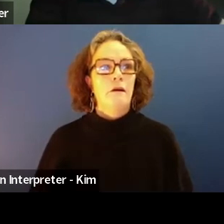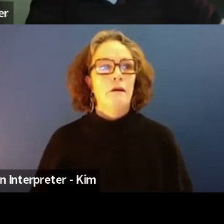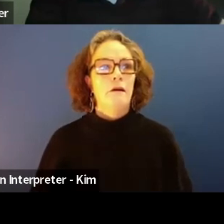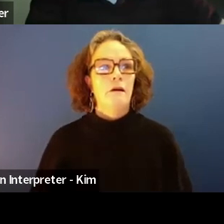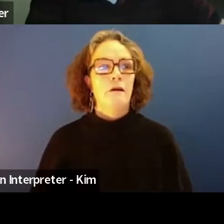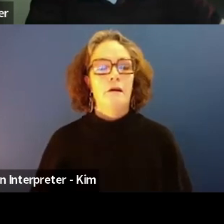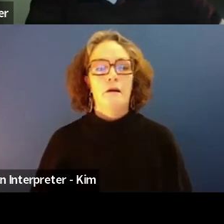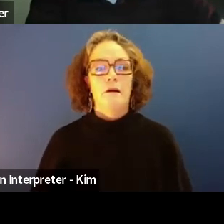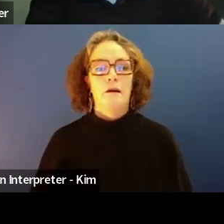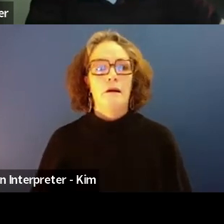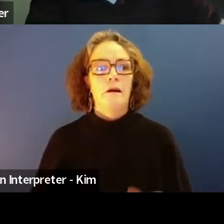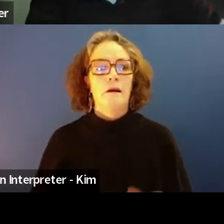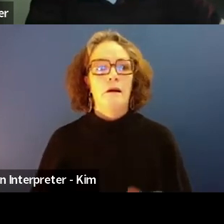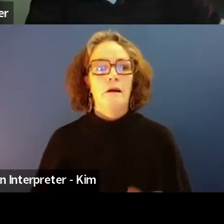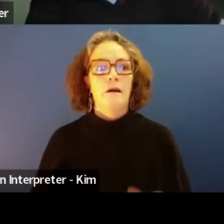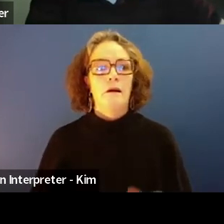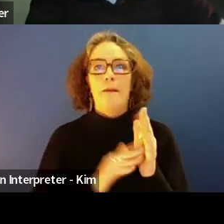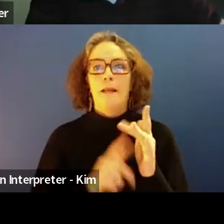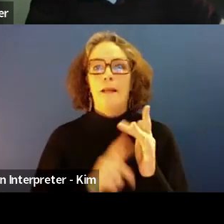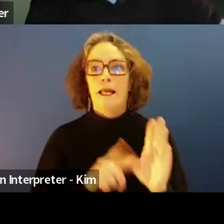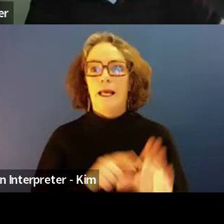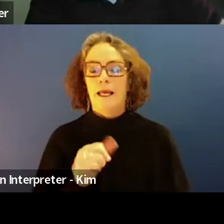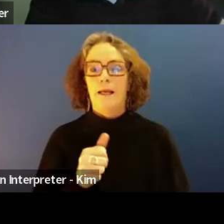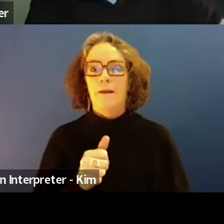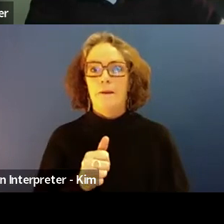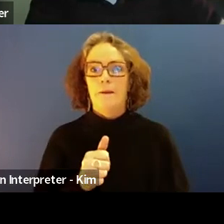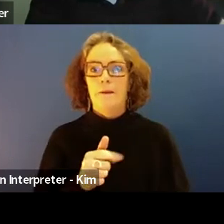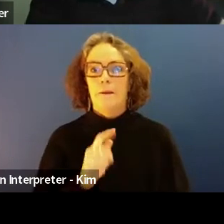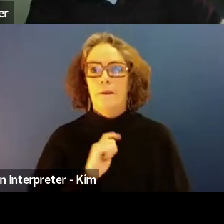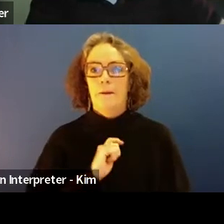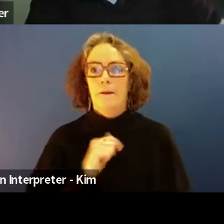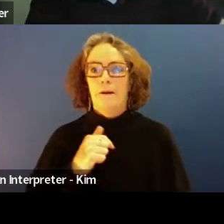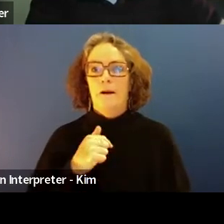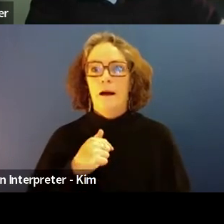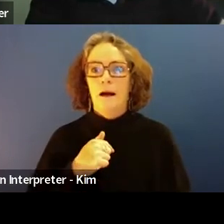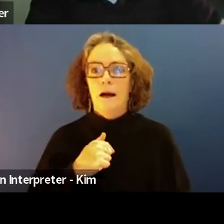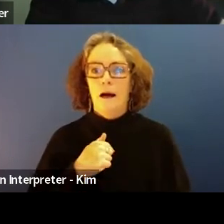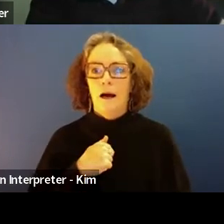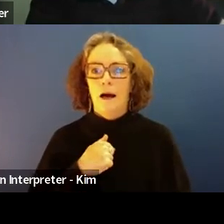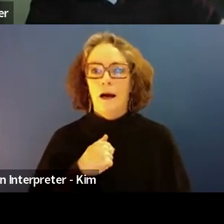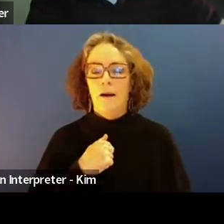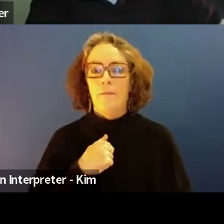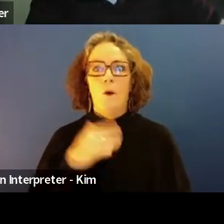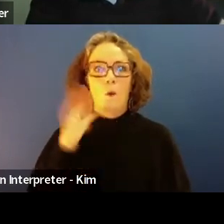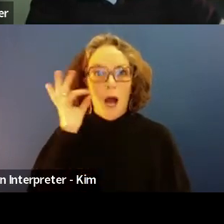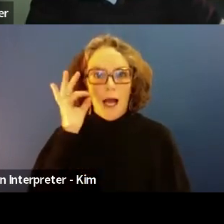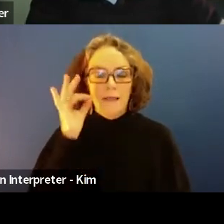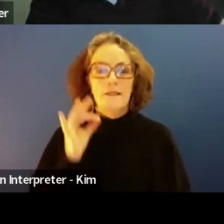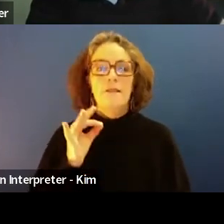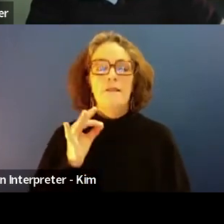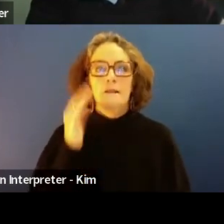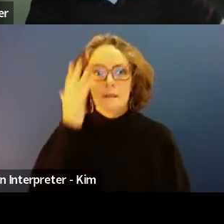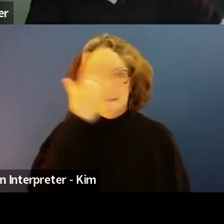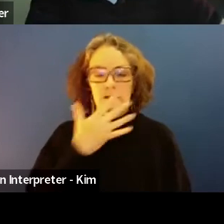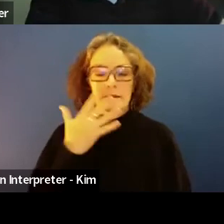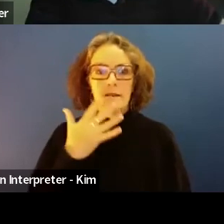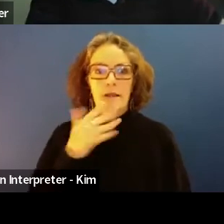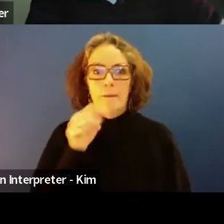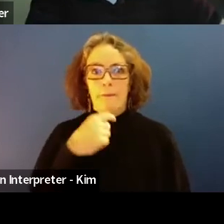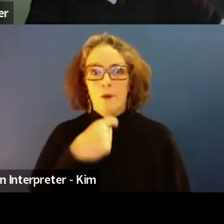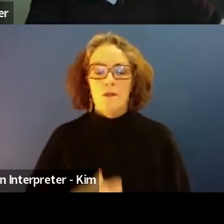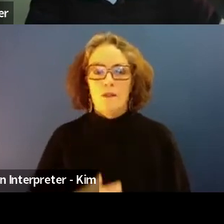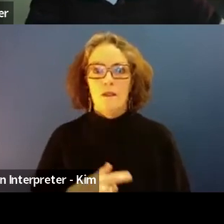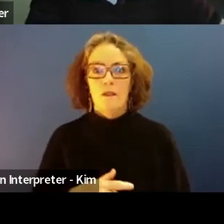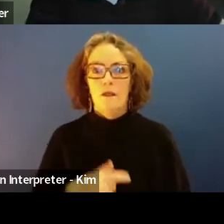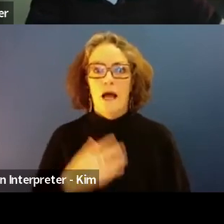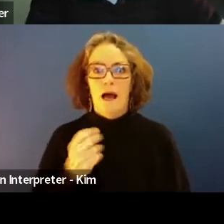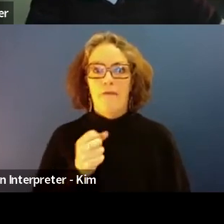Yeah. Hi, I'm Emily, and I'm a white folk Asian person wearing a white